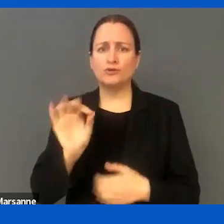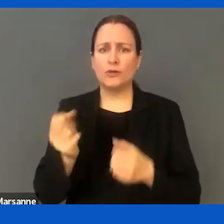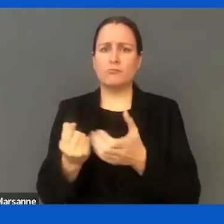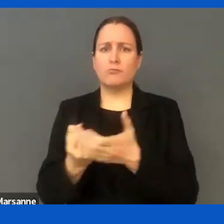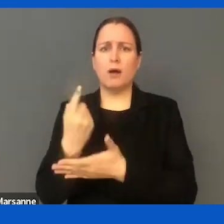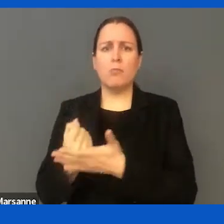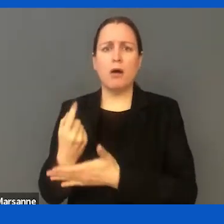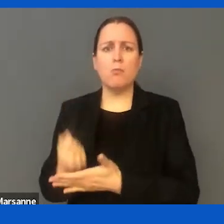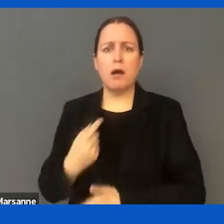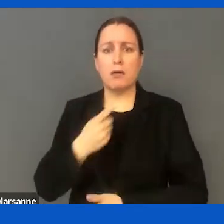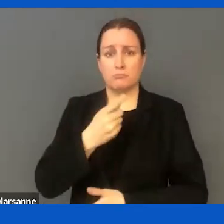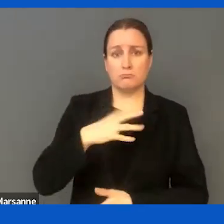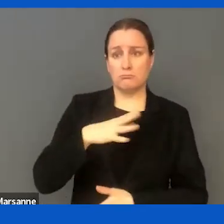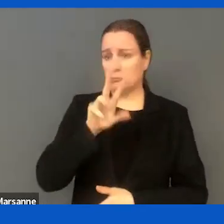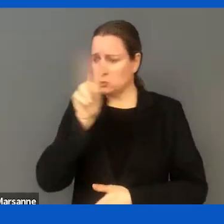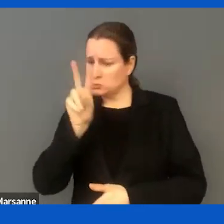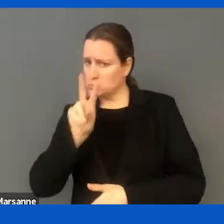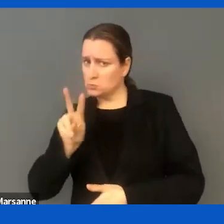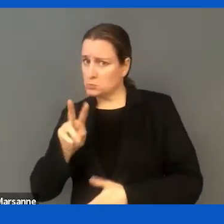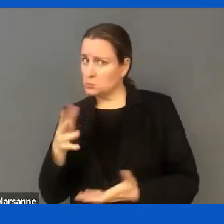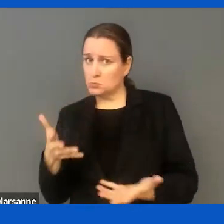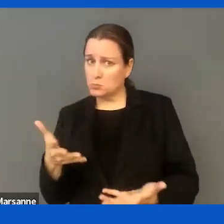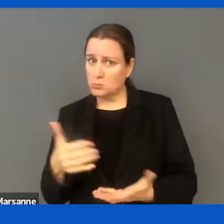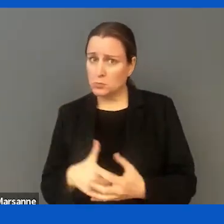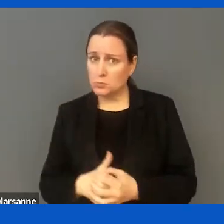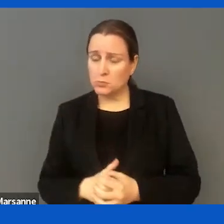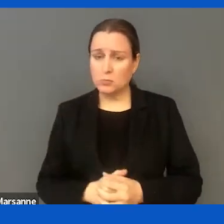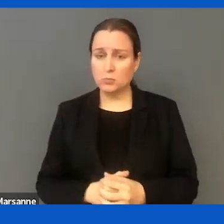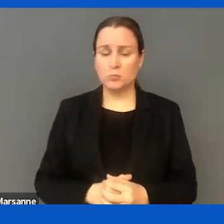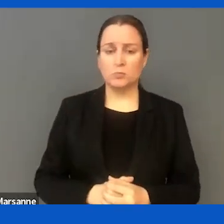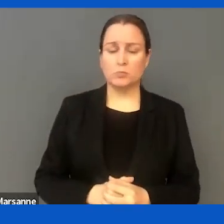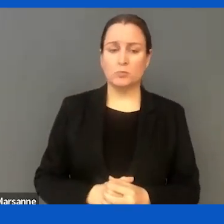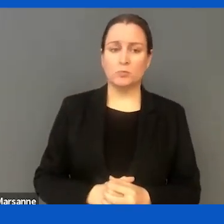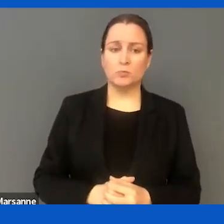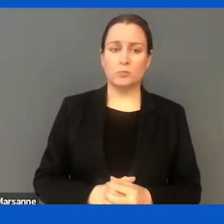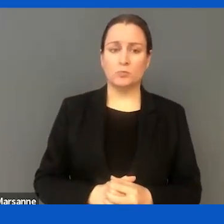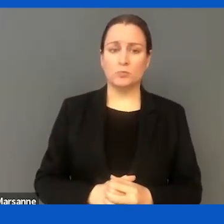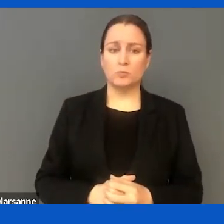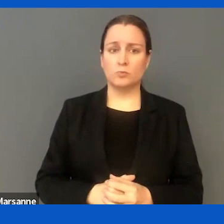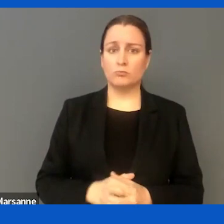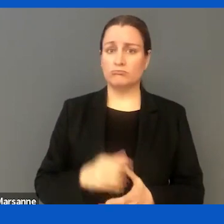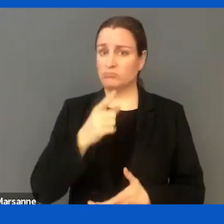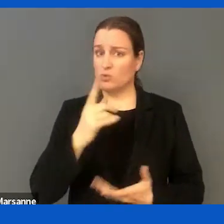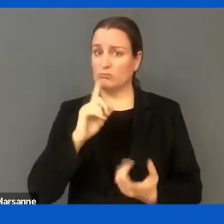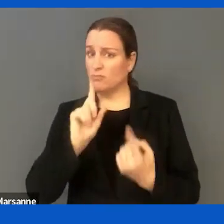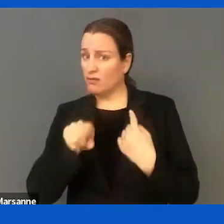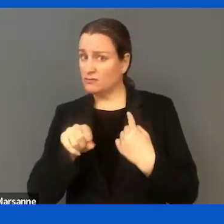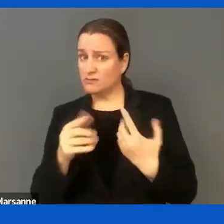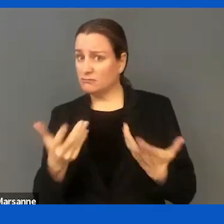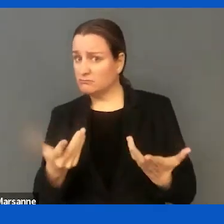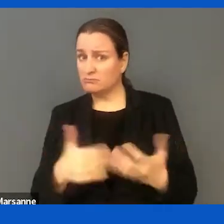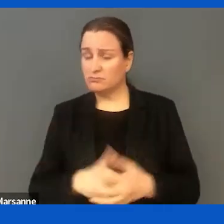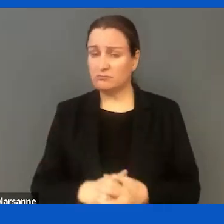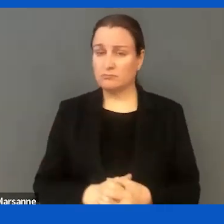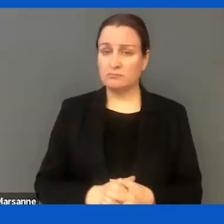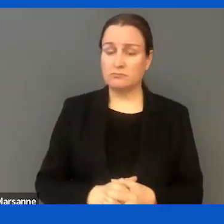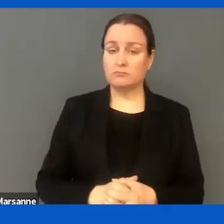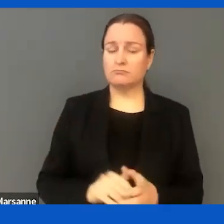Let's see, Susanna is muted. >> This is Christopher IAAP,